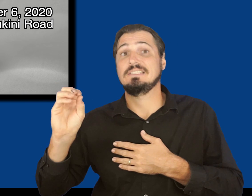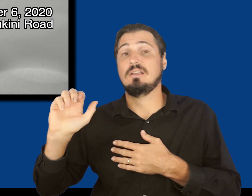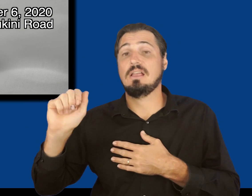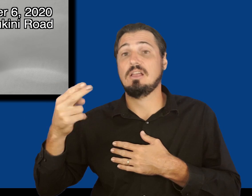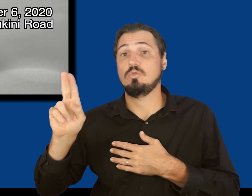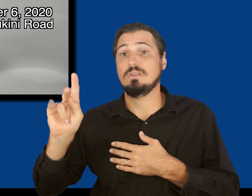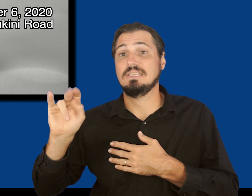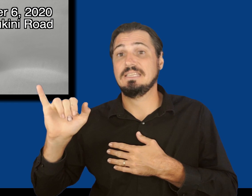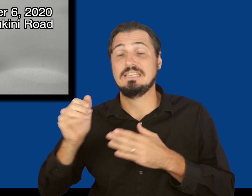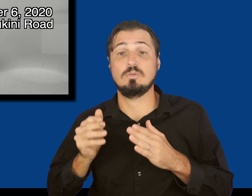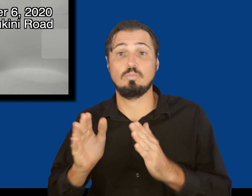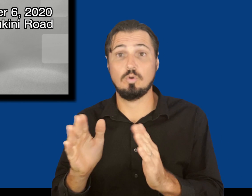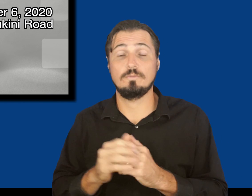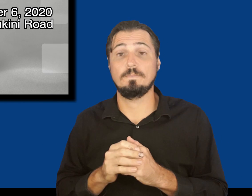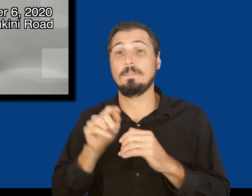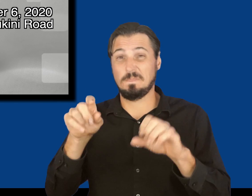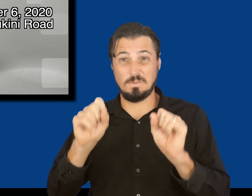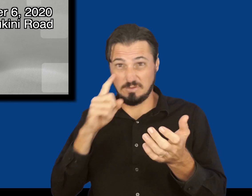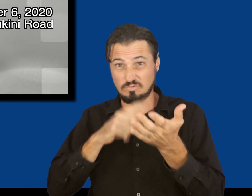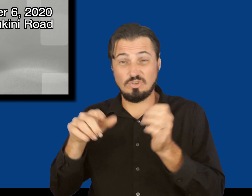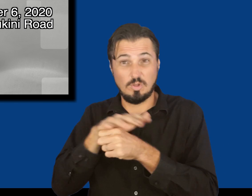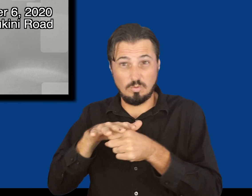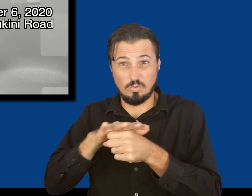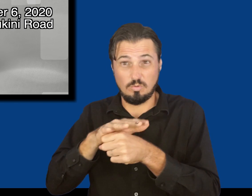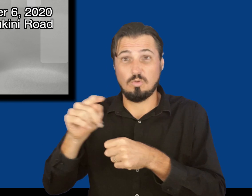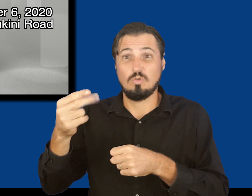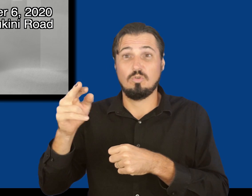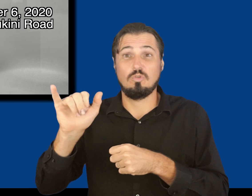please check local thrift stores to see if they are taking